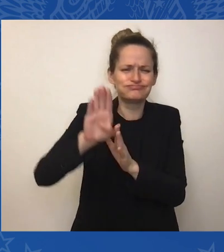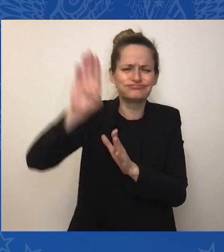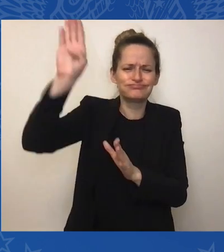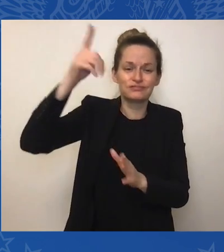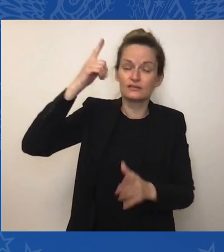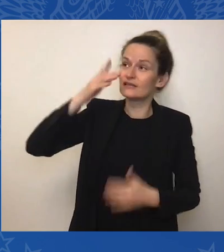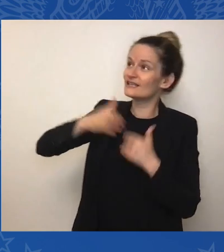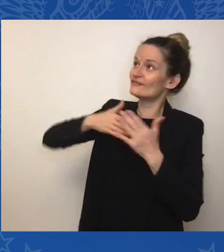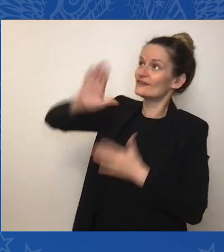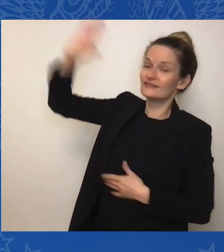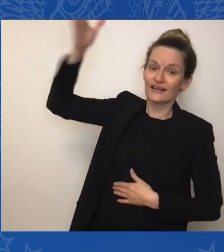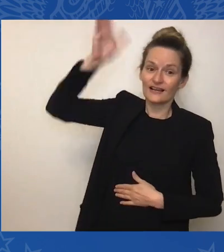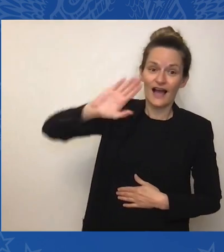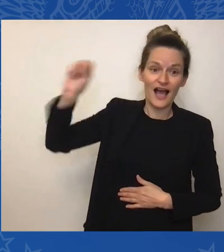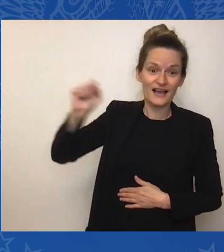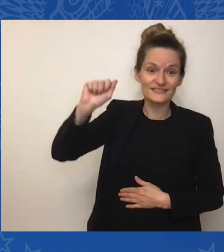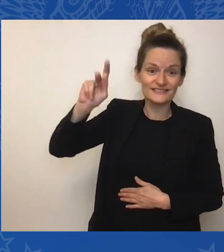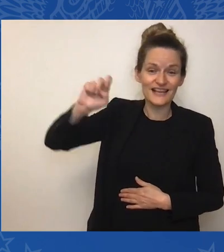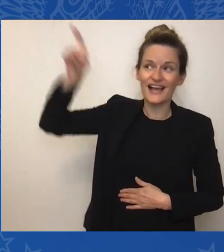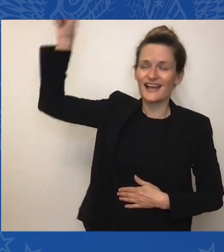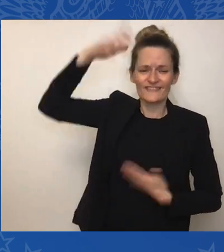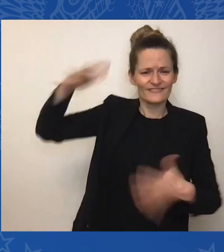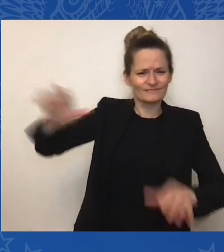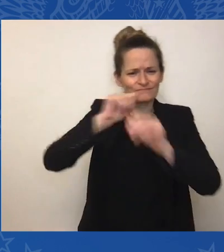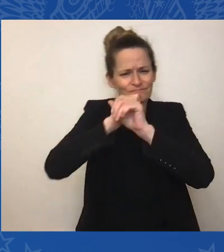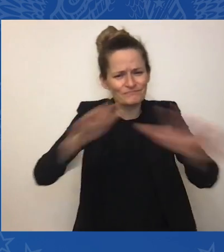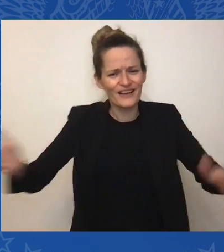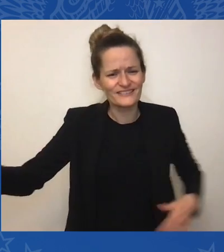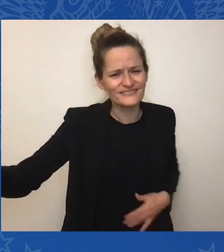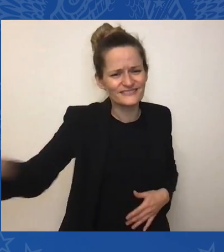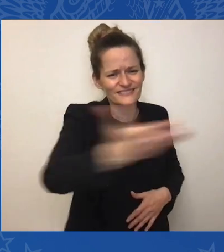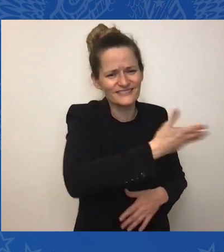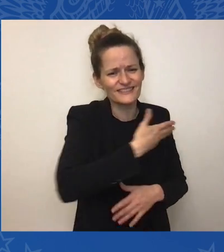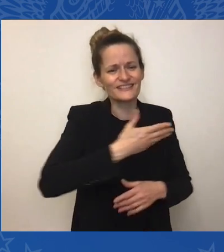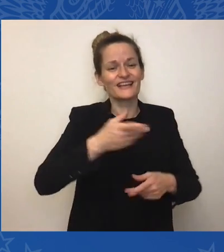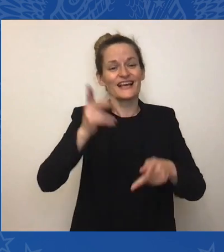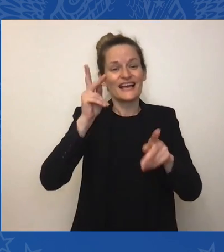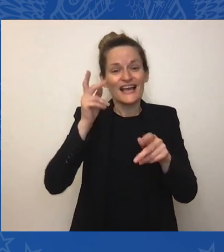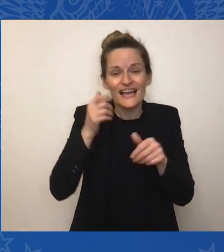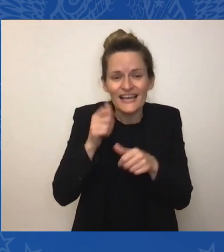And take it back -- please. This is yours. Take it back! We need you.